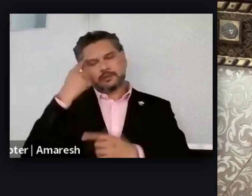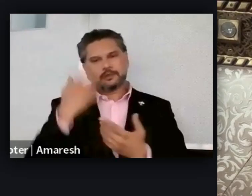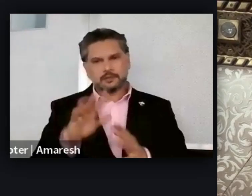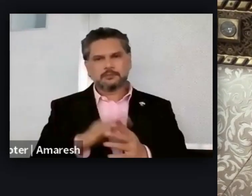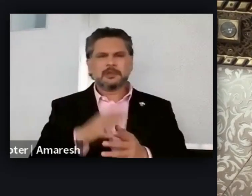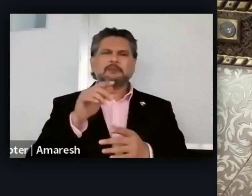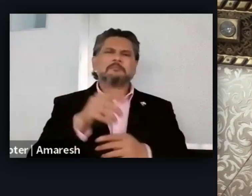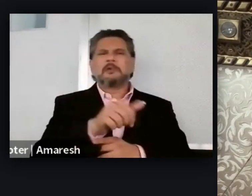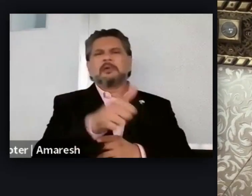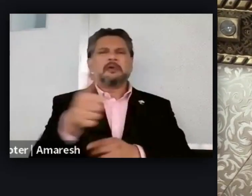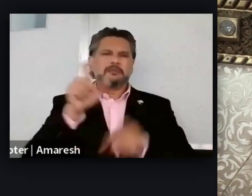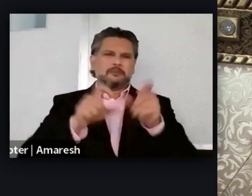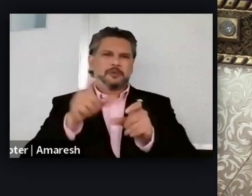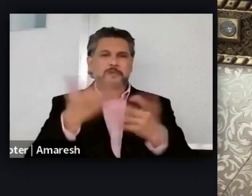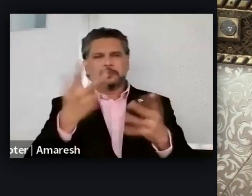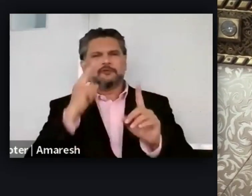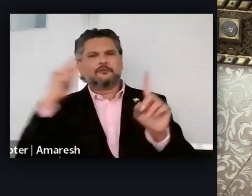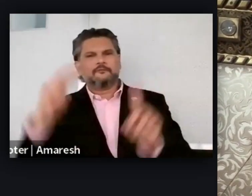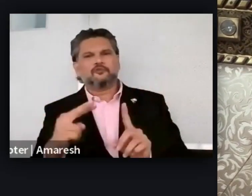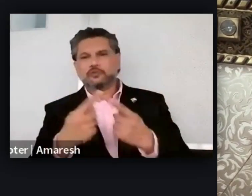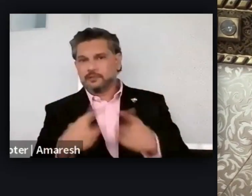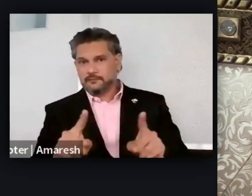Other people, our institutions may have different views.